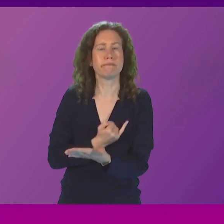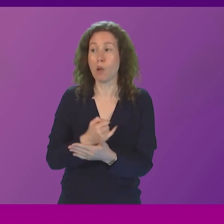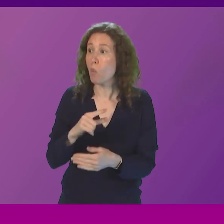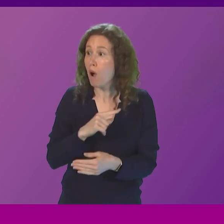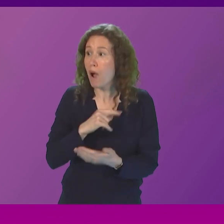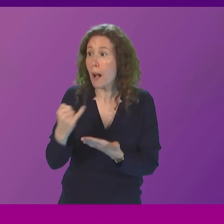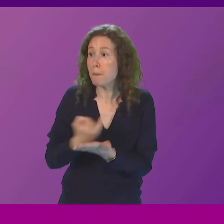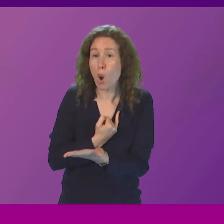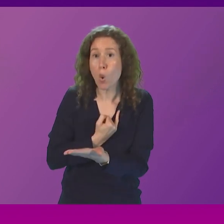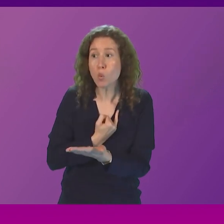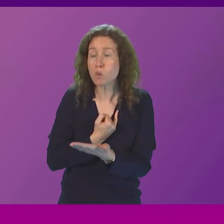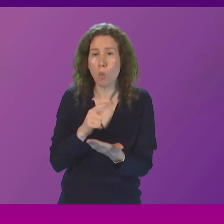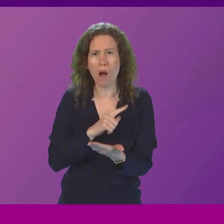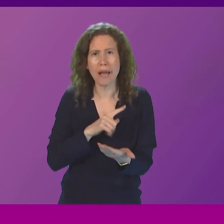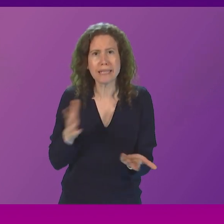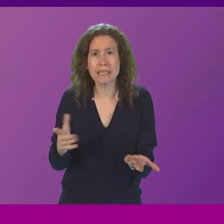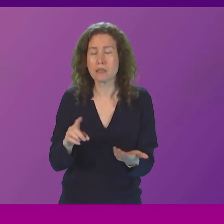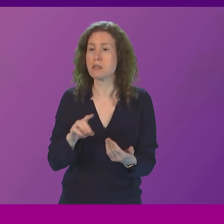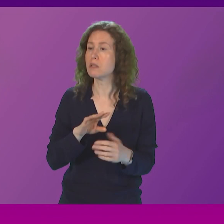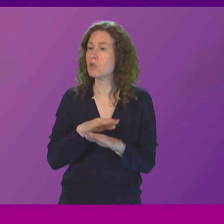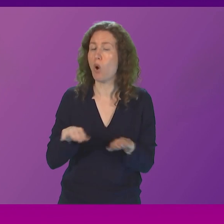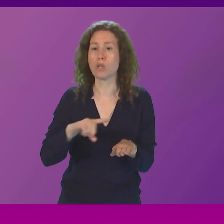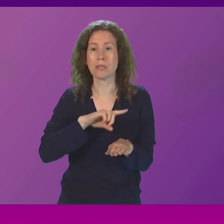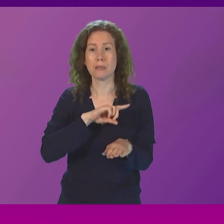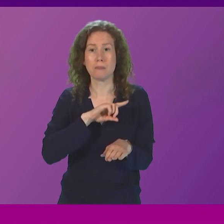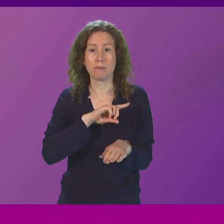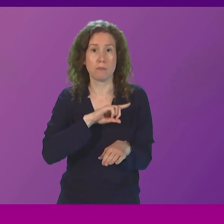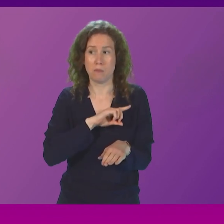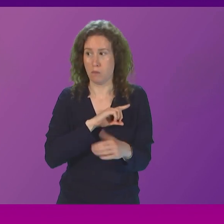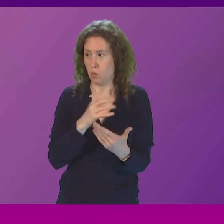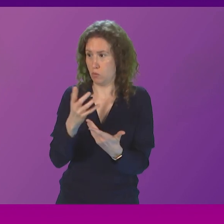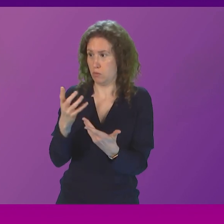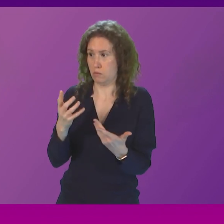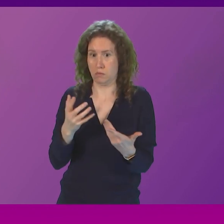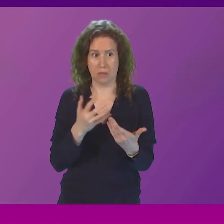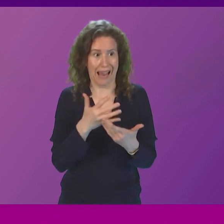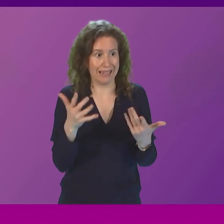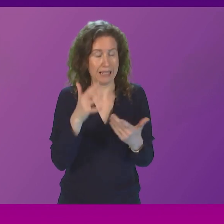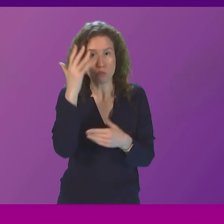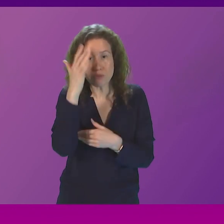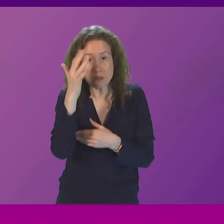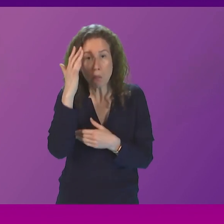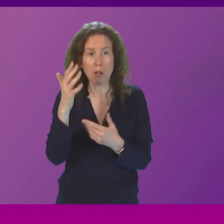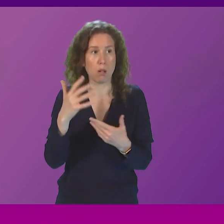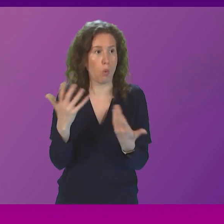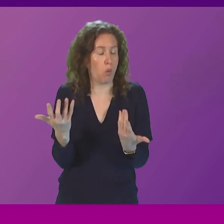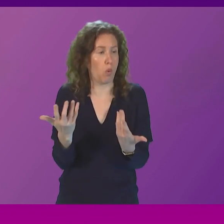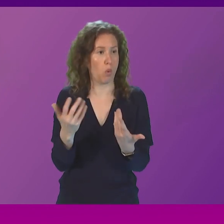He will do so, of course, not because of any principled stance in relation to the climate